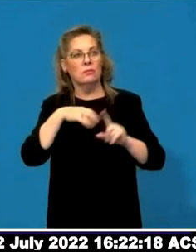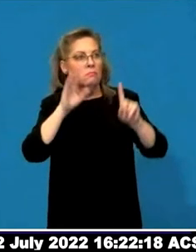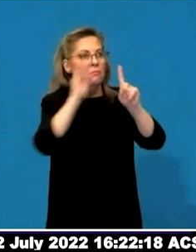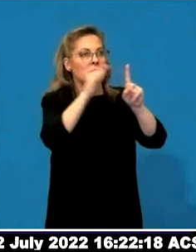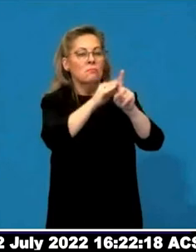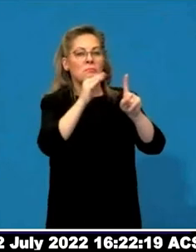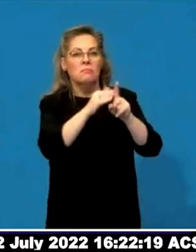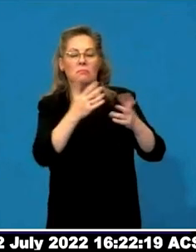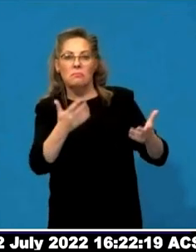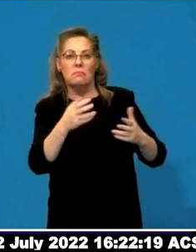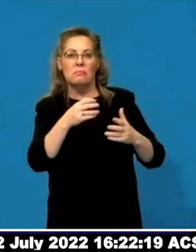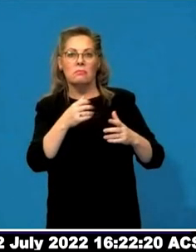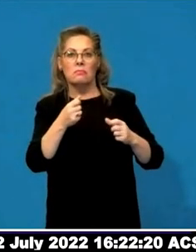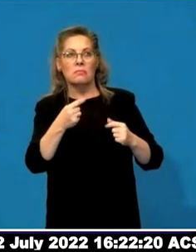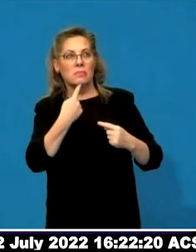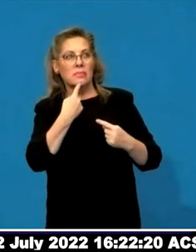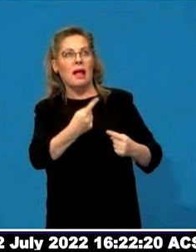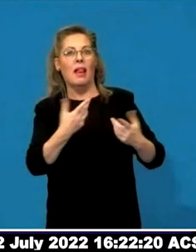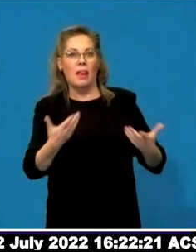If help people, the Torres Strait Islanders.